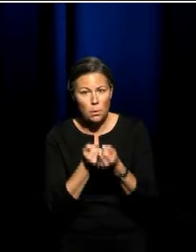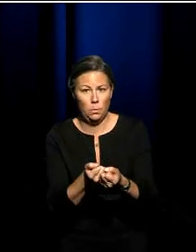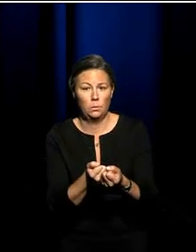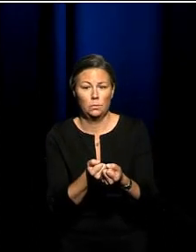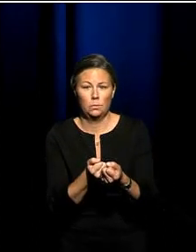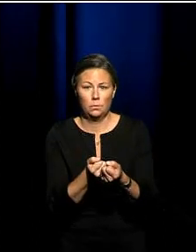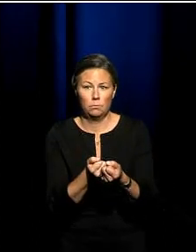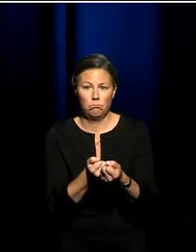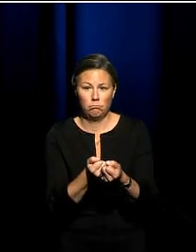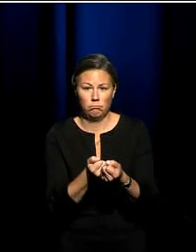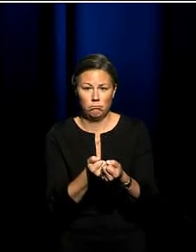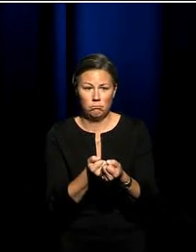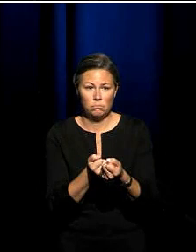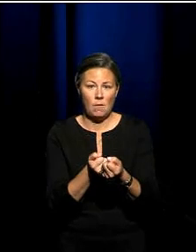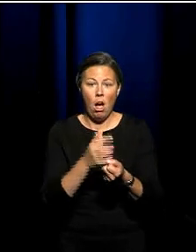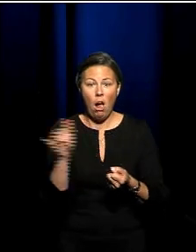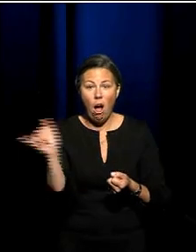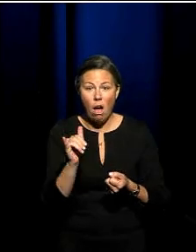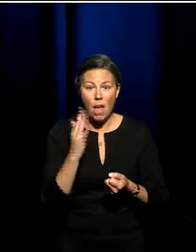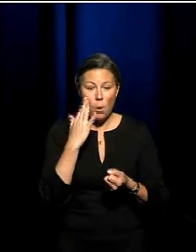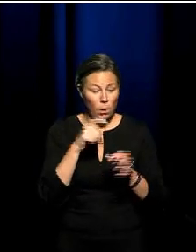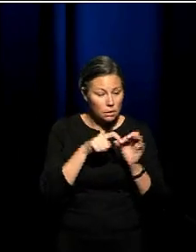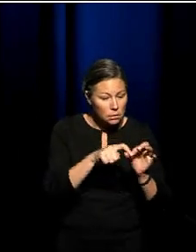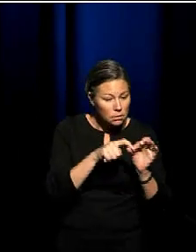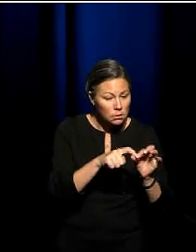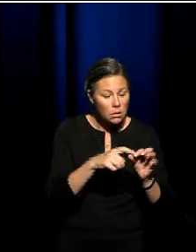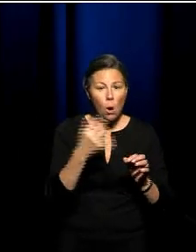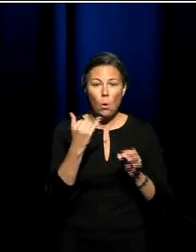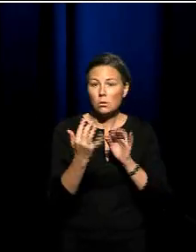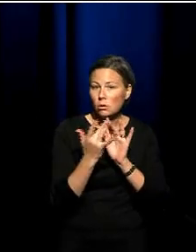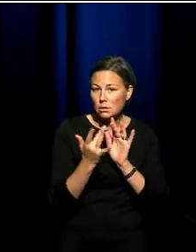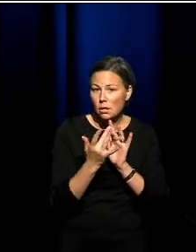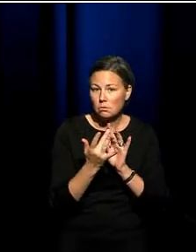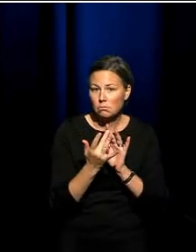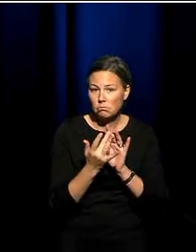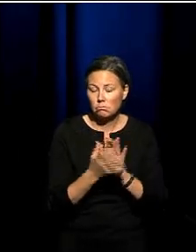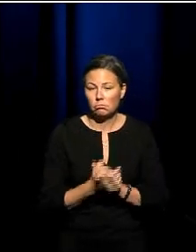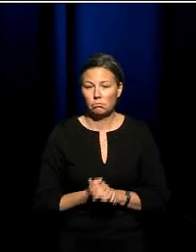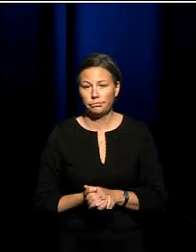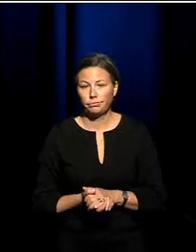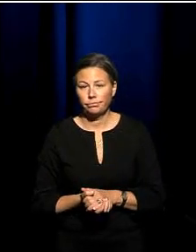otherwise engaging with us and that they are not re-traumatised by the process. Of course